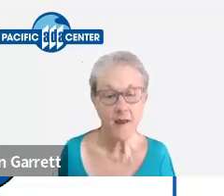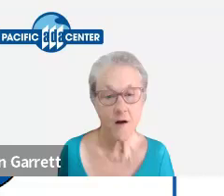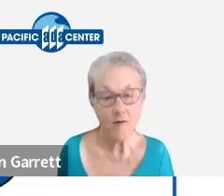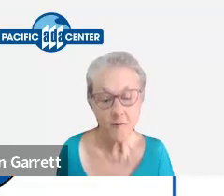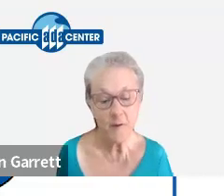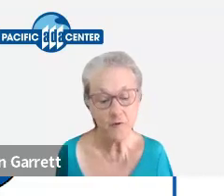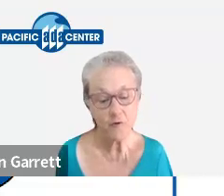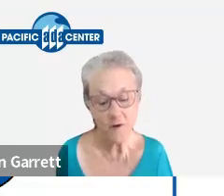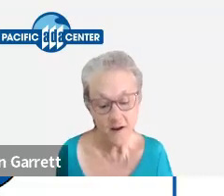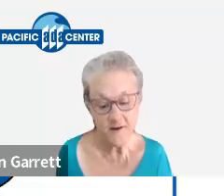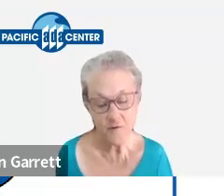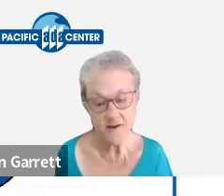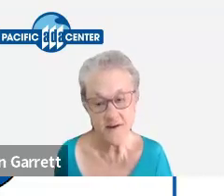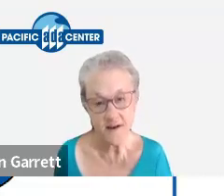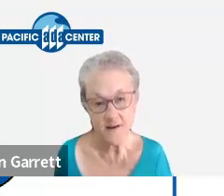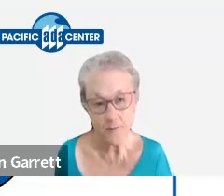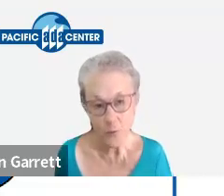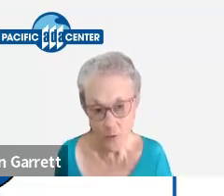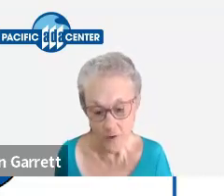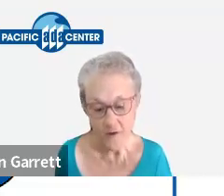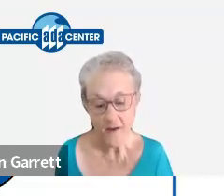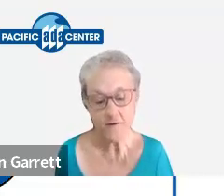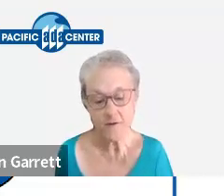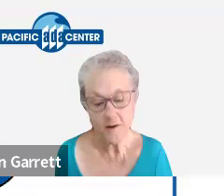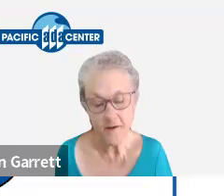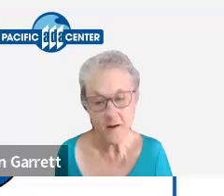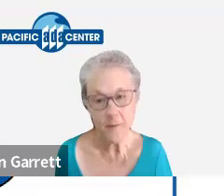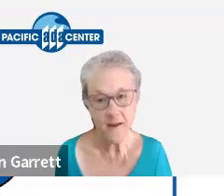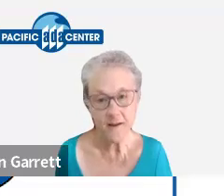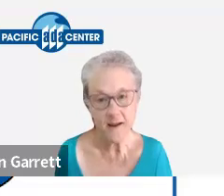And often people do need services and support to live independently